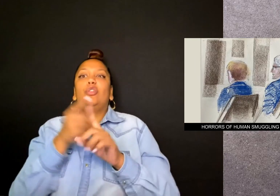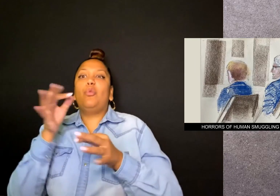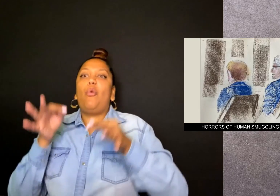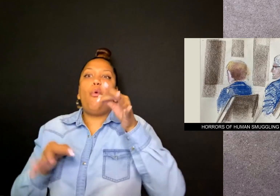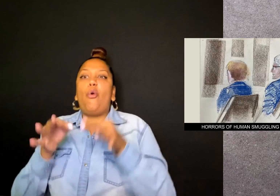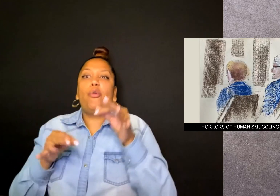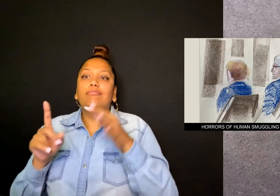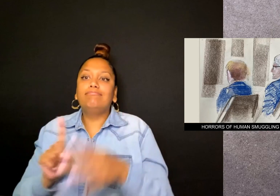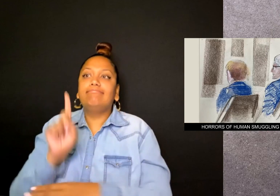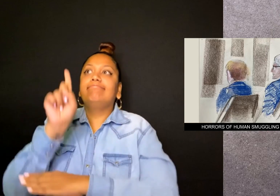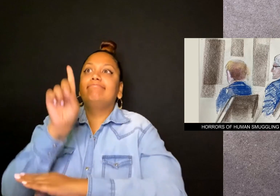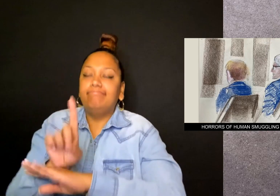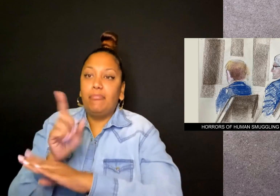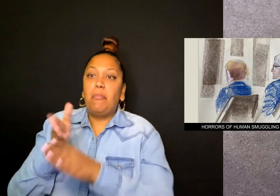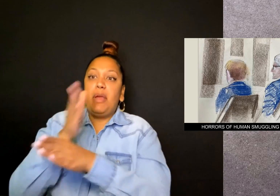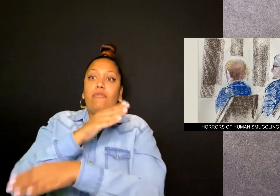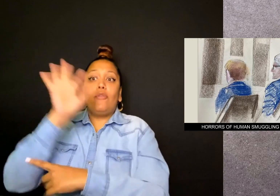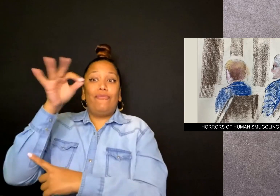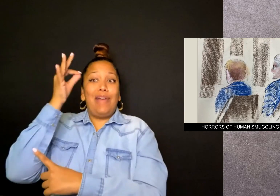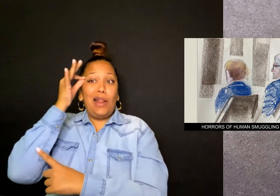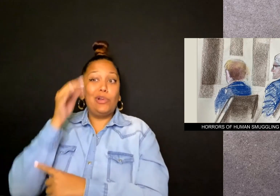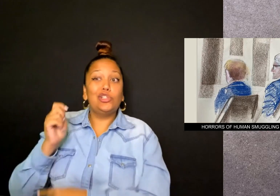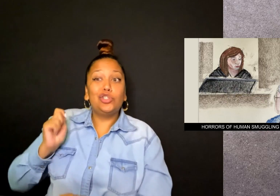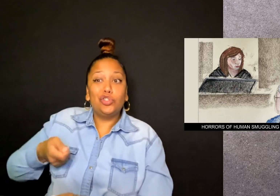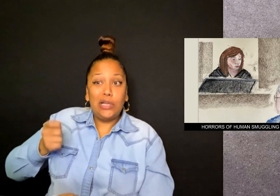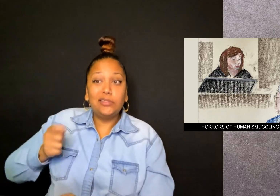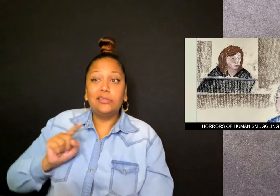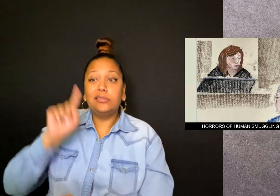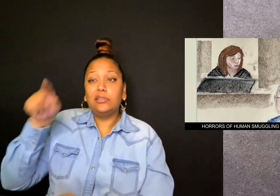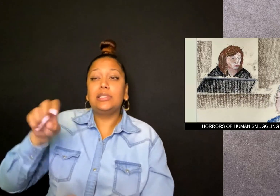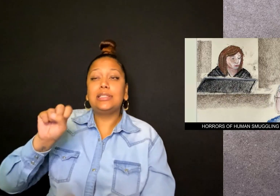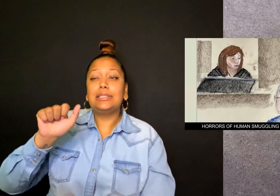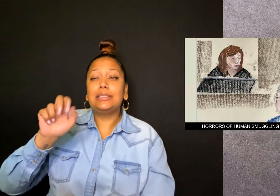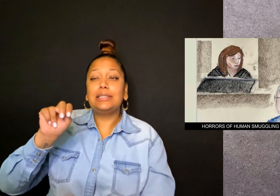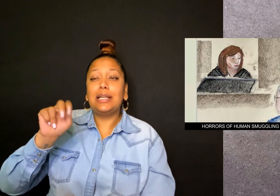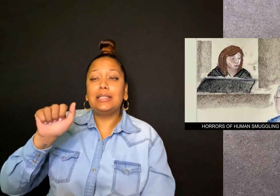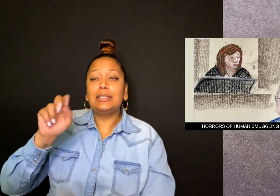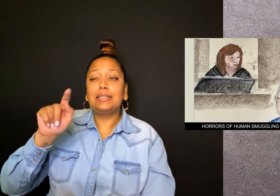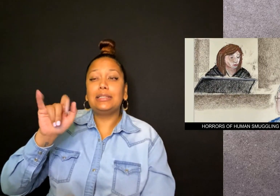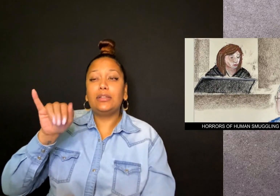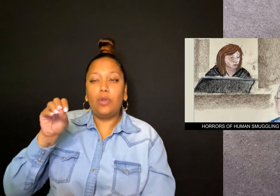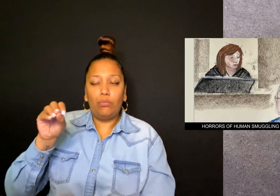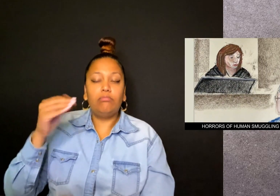first court appearance before a federal judge in San Antonio Texas Thursday